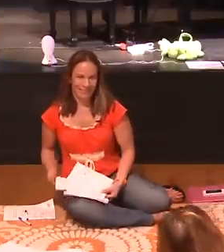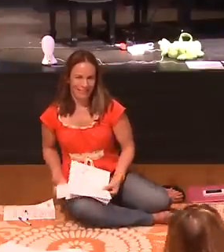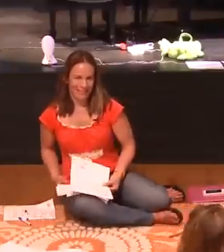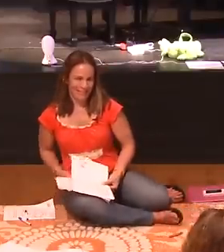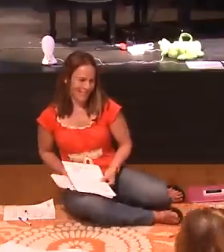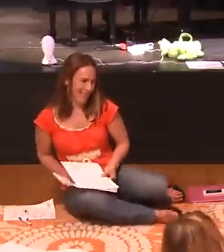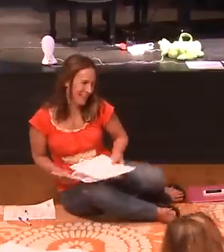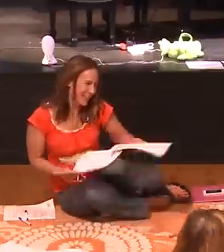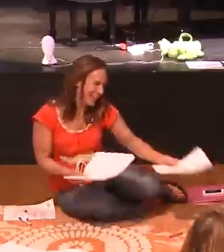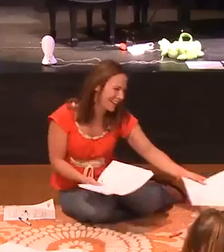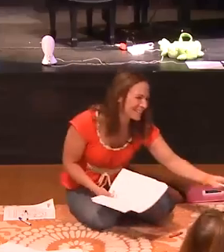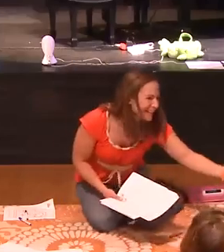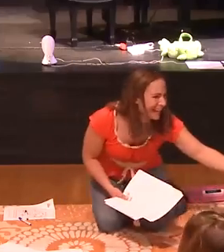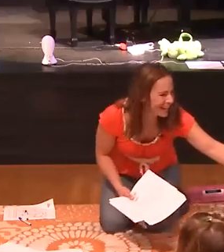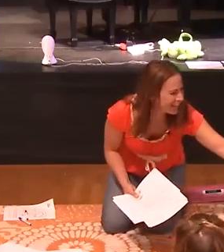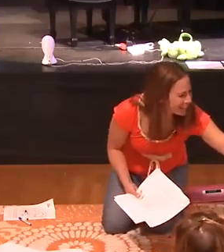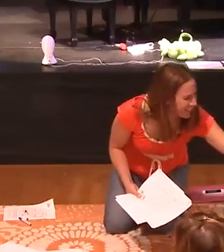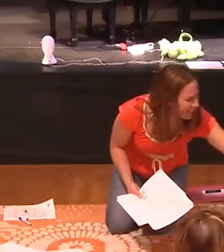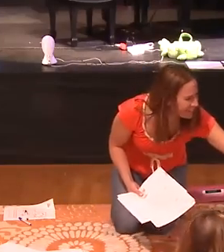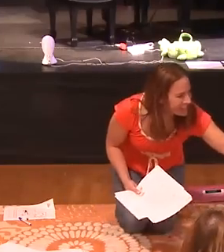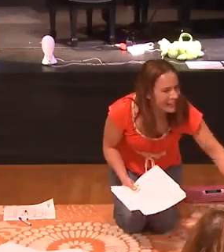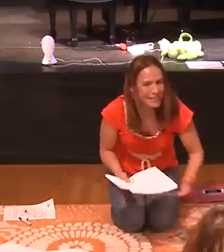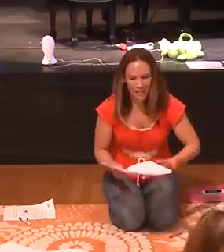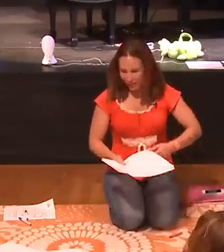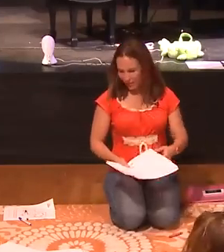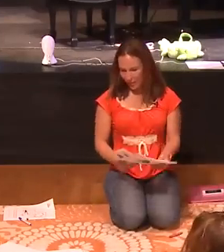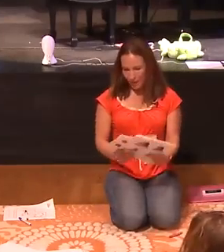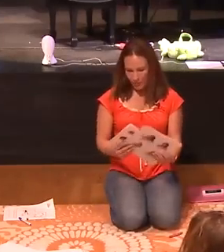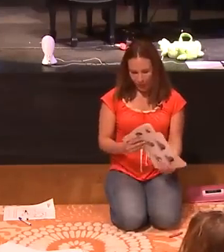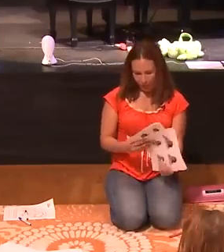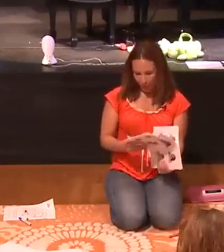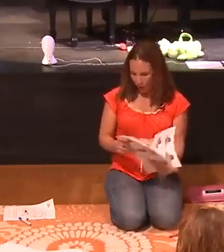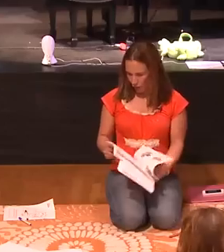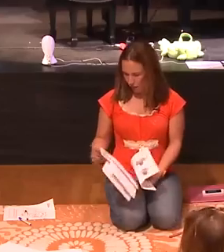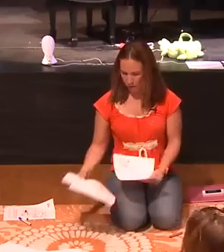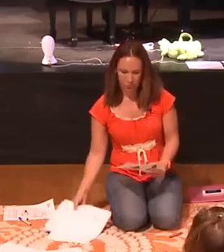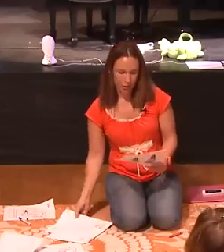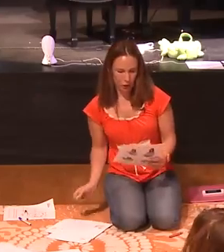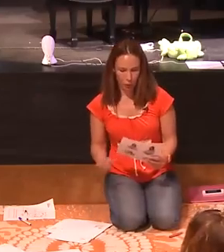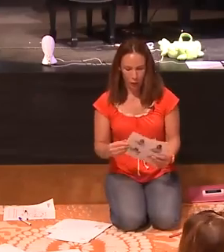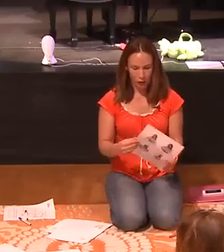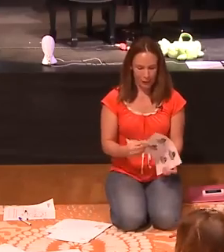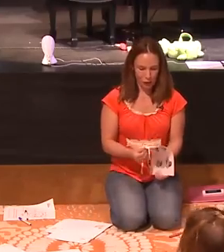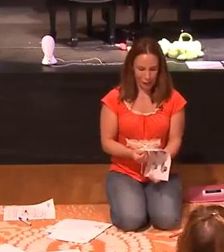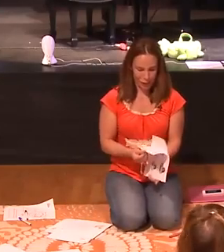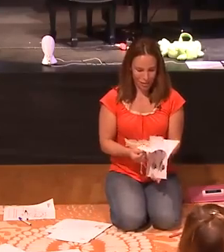When we Skyped and she got back she said, "I can't get Rachel out of my mind!" Give her my apologies and let her know Rachel says she's sorry.